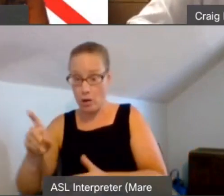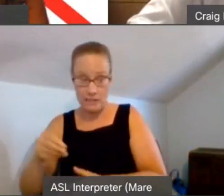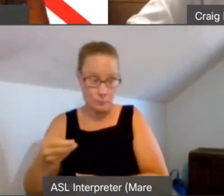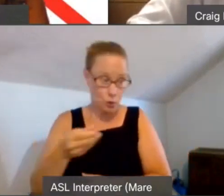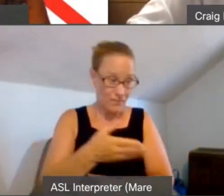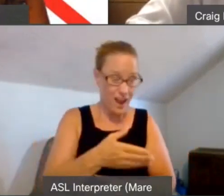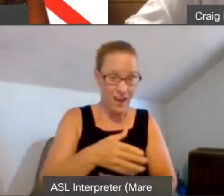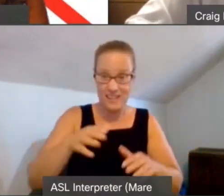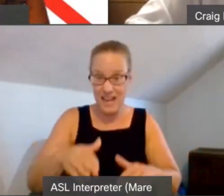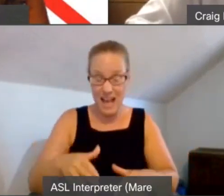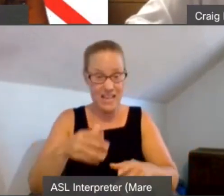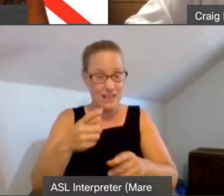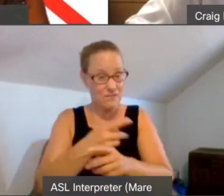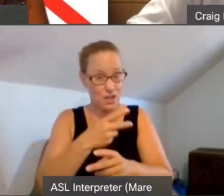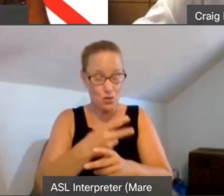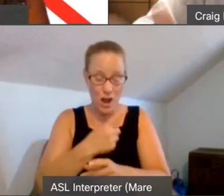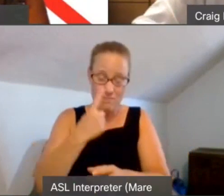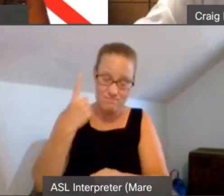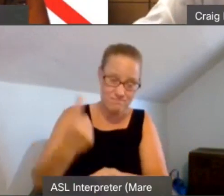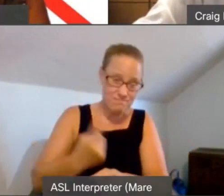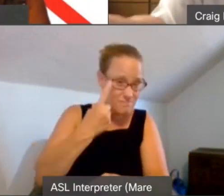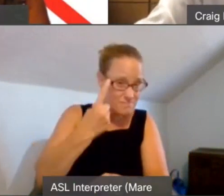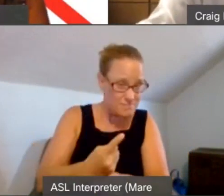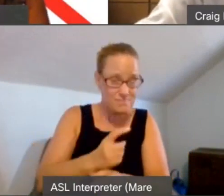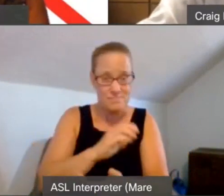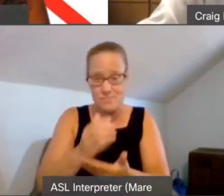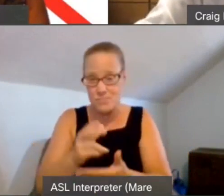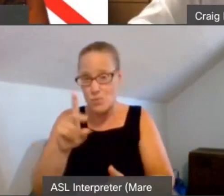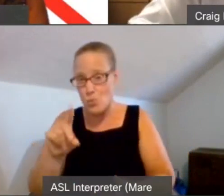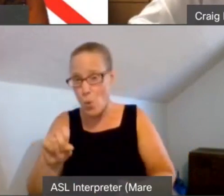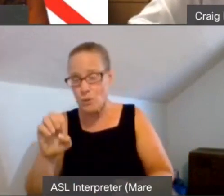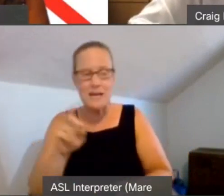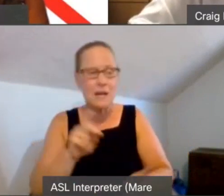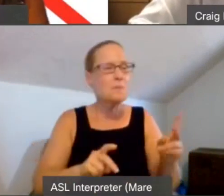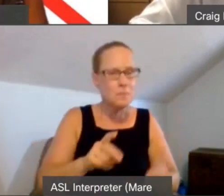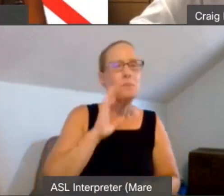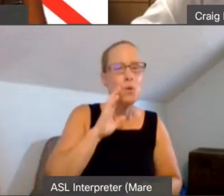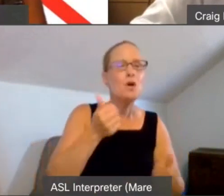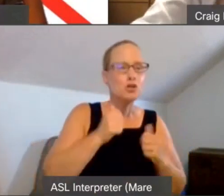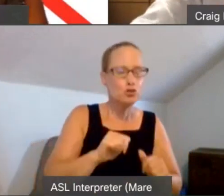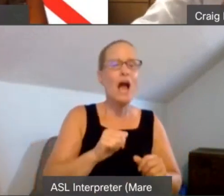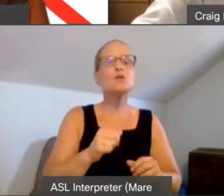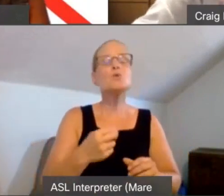that they're using, people try to balance one and let's say if they still wanna get a reaction